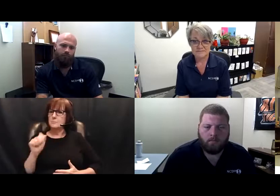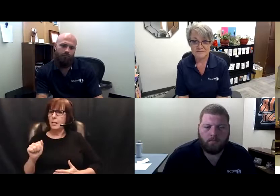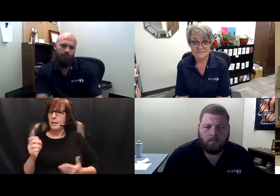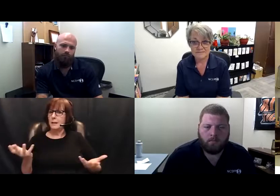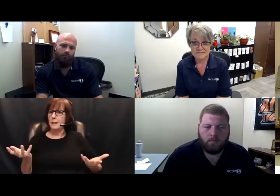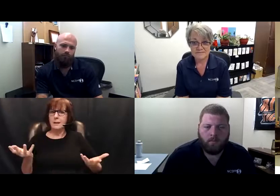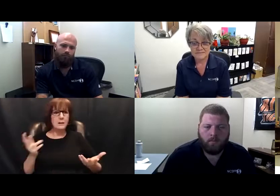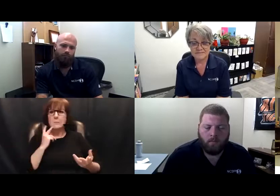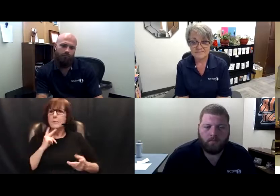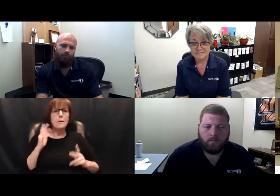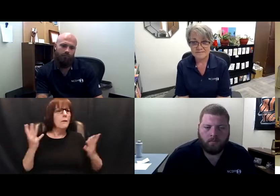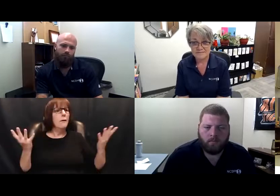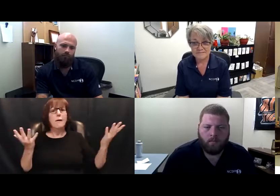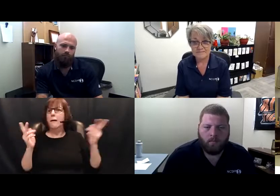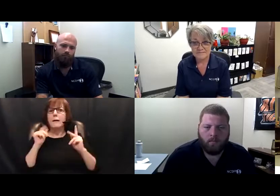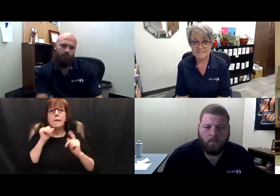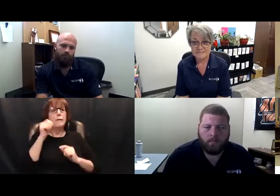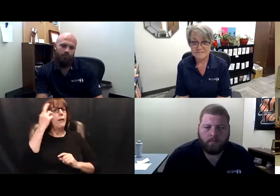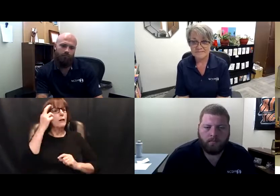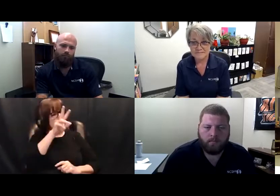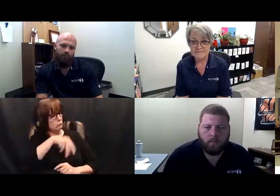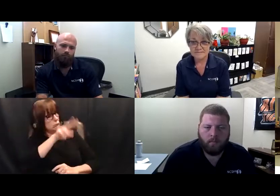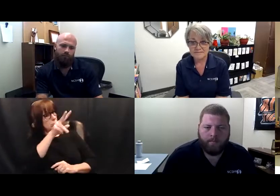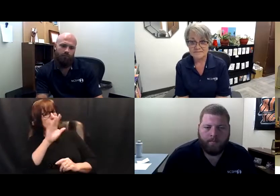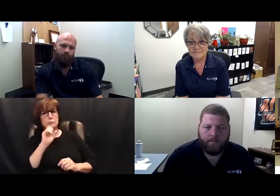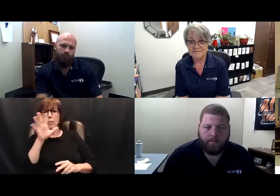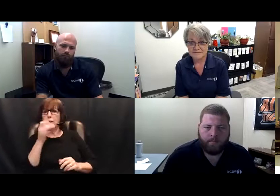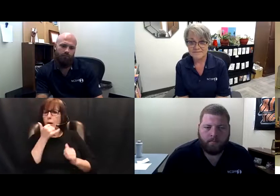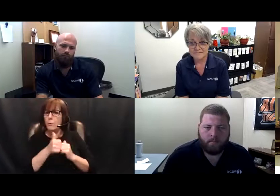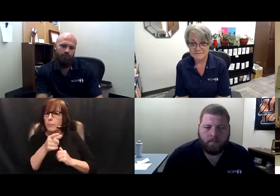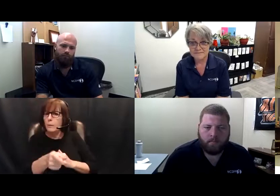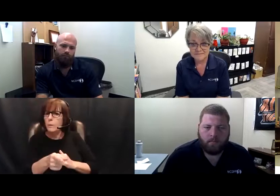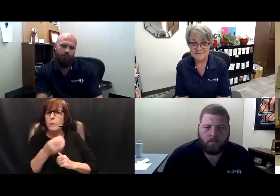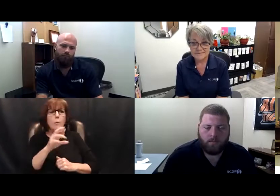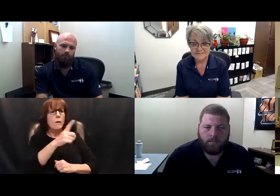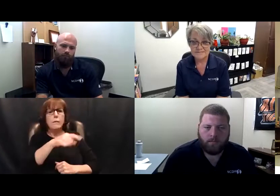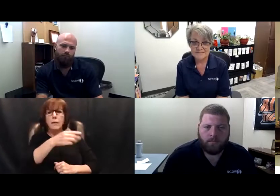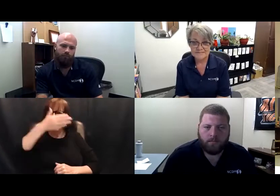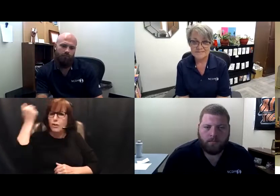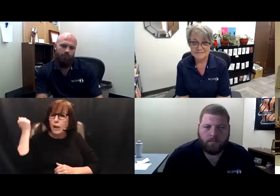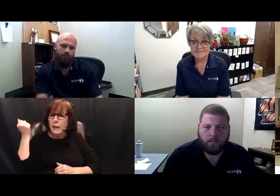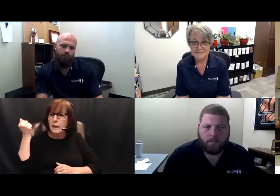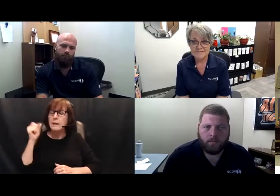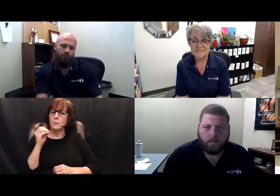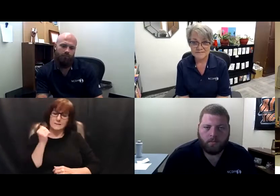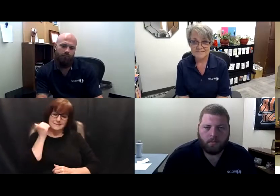People don't realize that you have hearing loss or they forget about it so on a daily basis